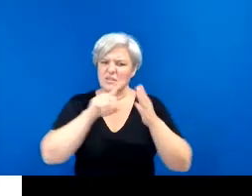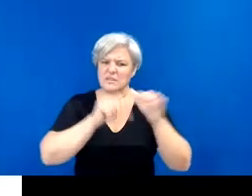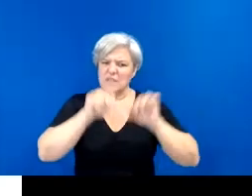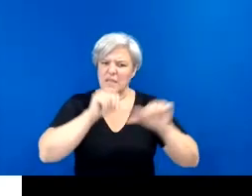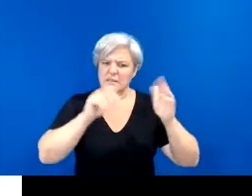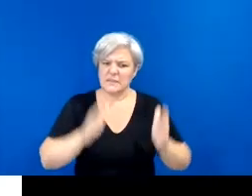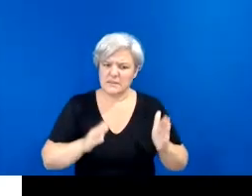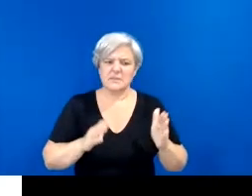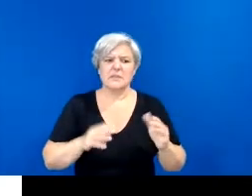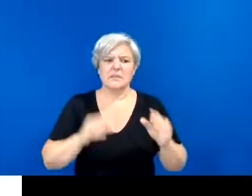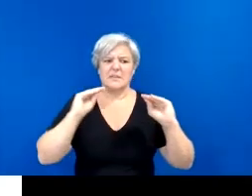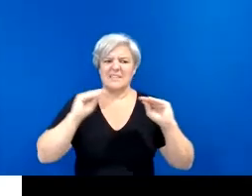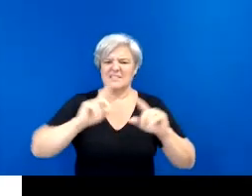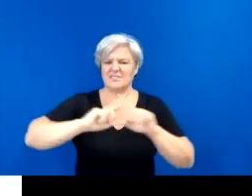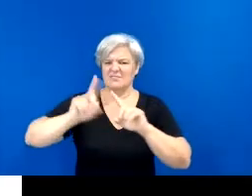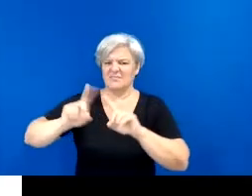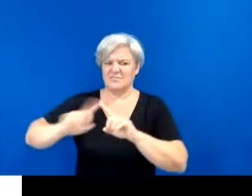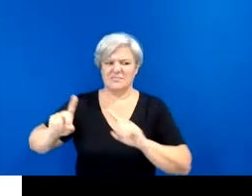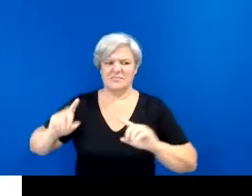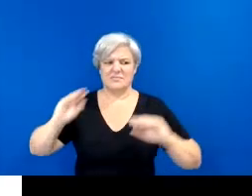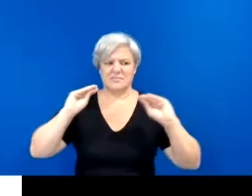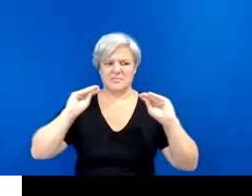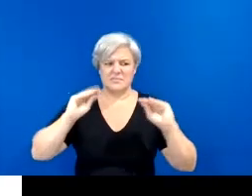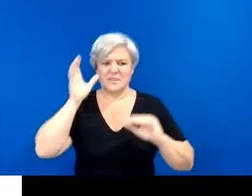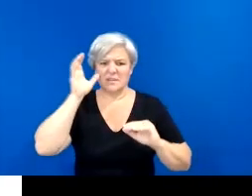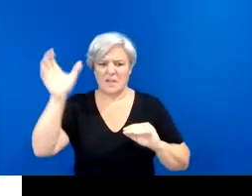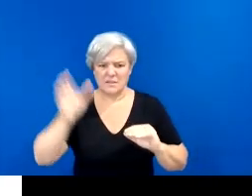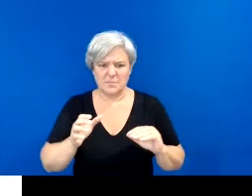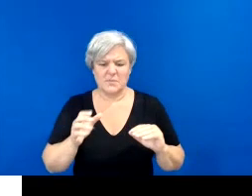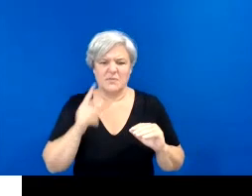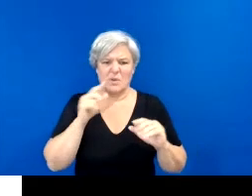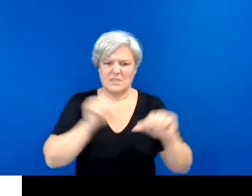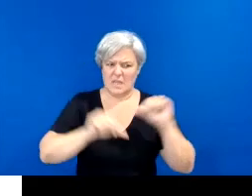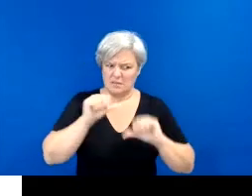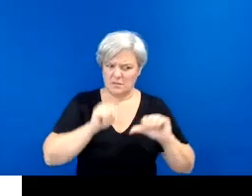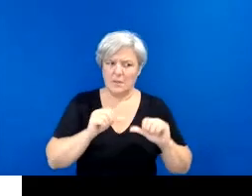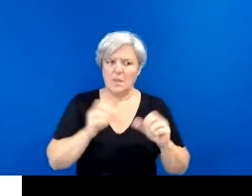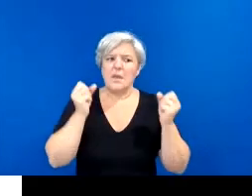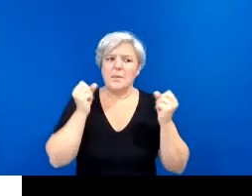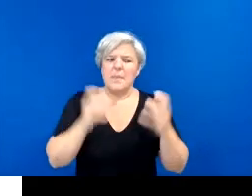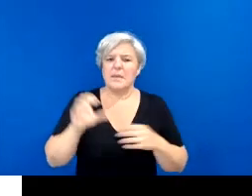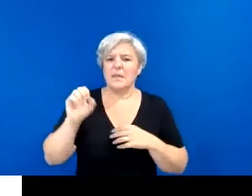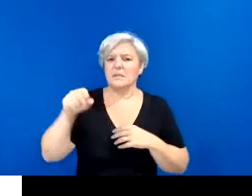to teach different science to scientific concepts. So many of the spotlight bio's there's quite a few of them.